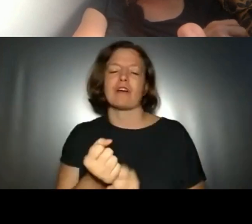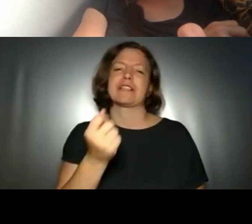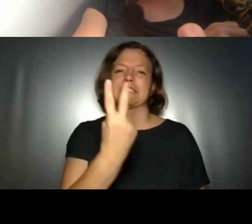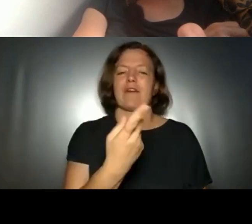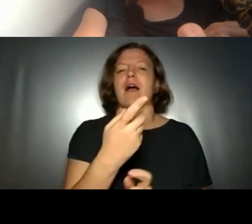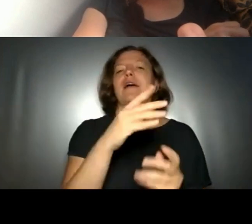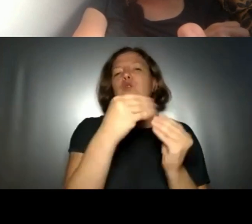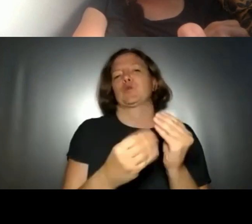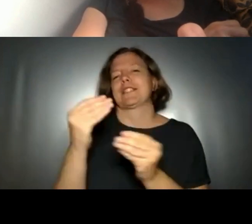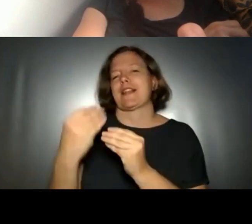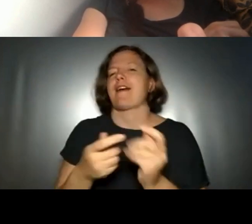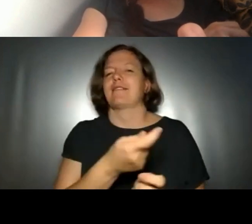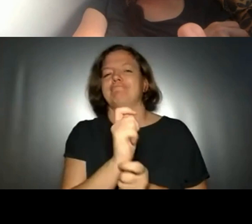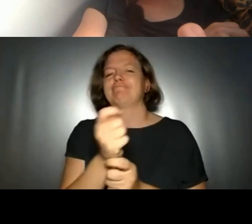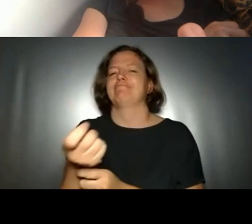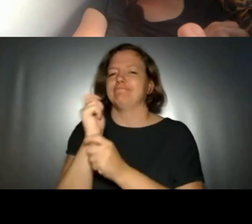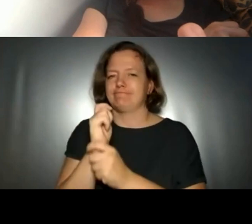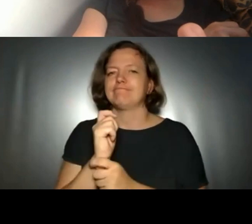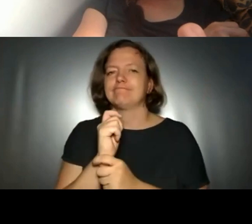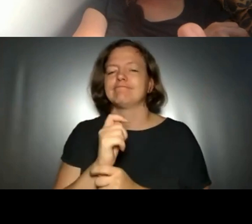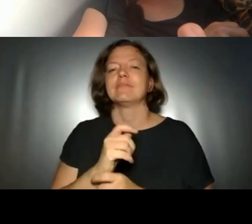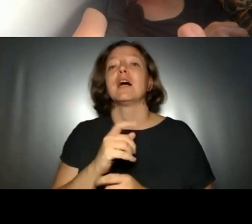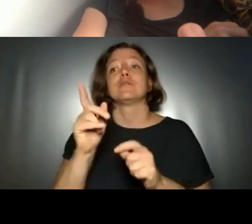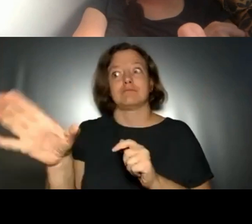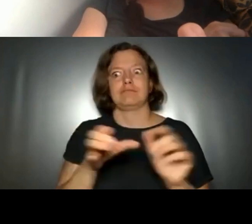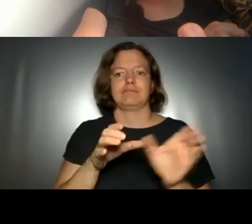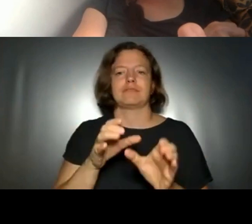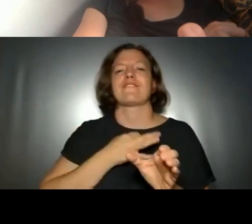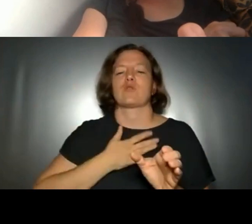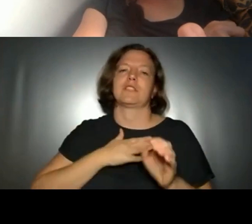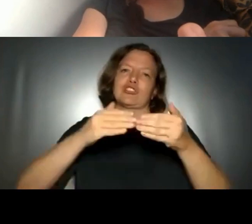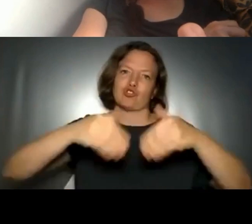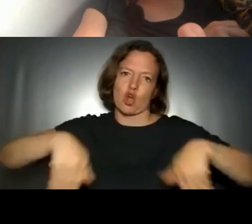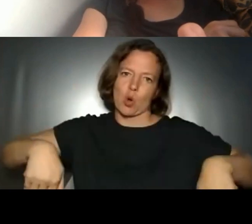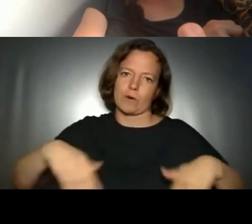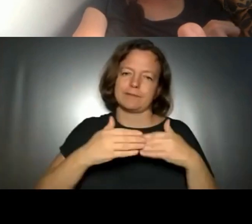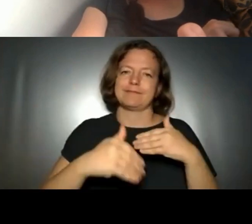But we had two of those people performing in our show and they both did so amazing.